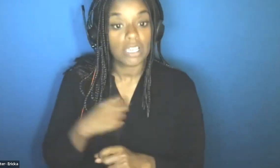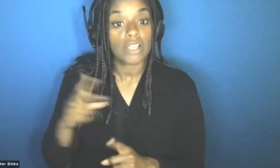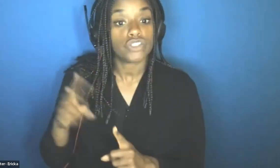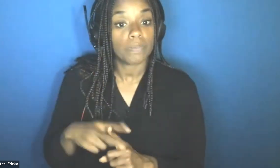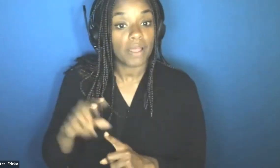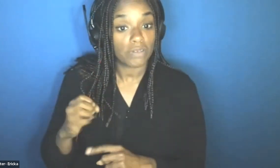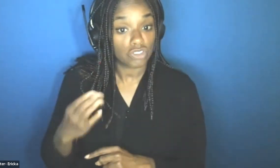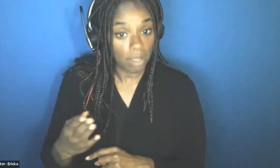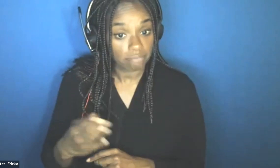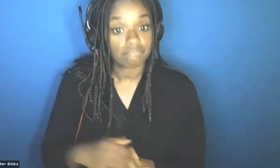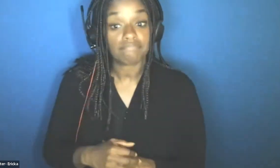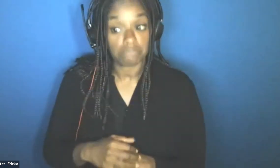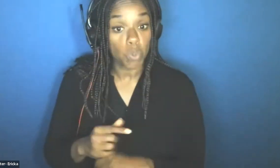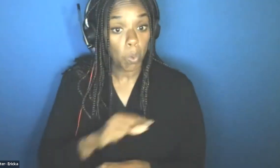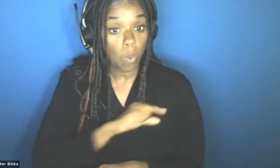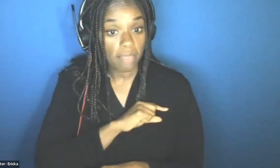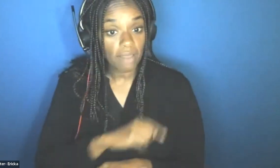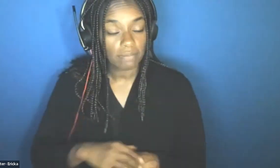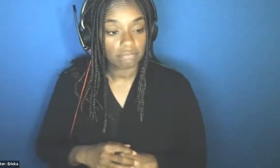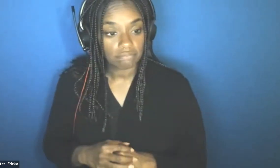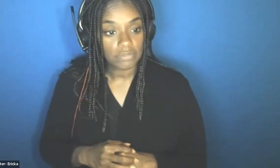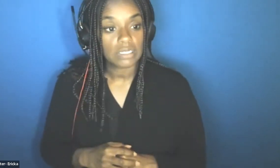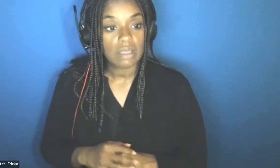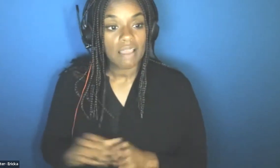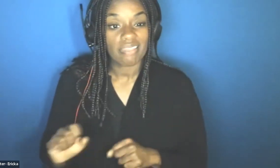So here we have scenario 1, Marianna is a former heroin user, heroin-free for six years.